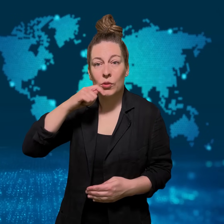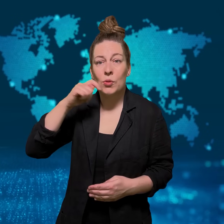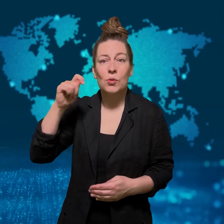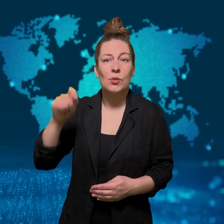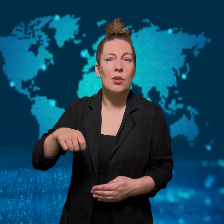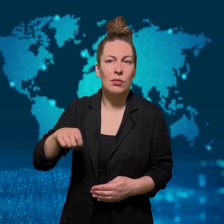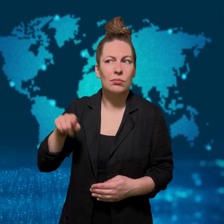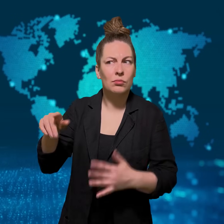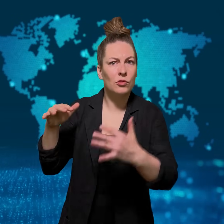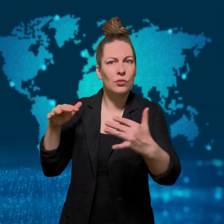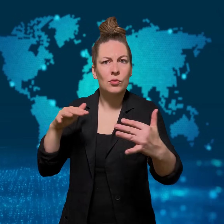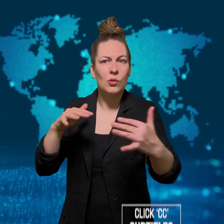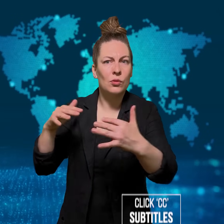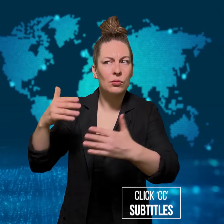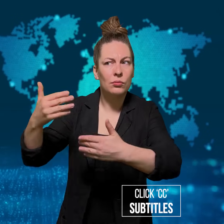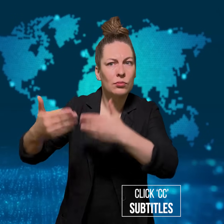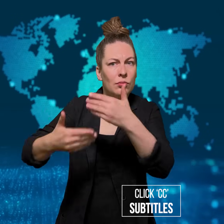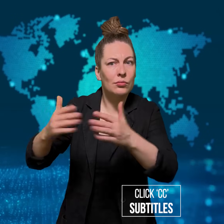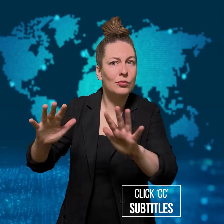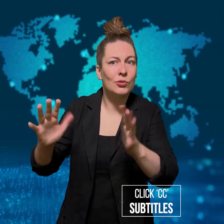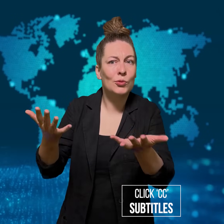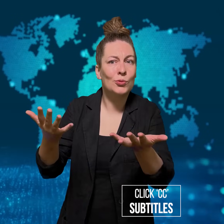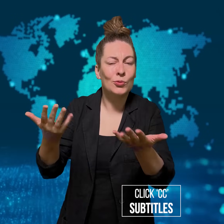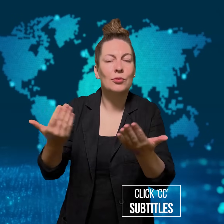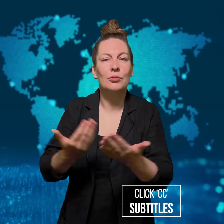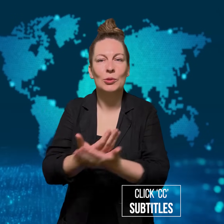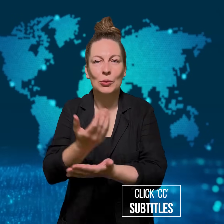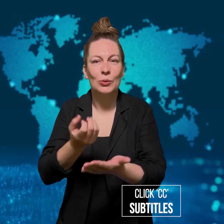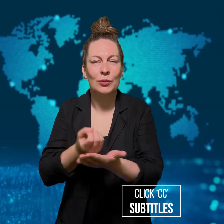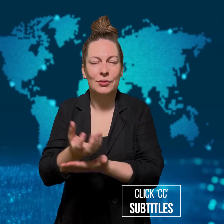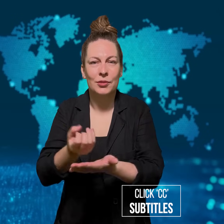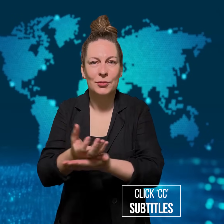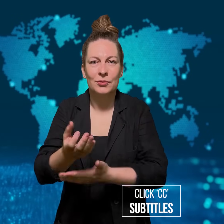War update